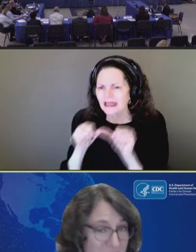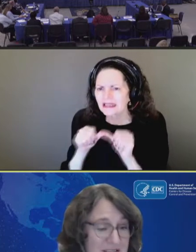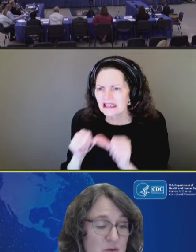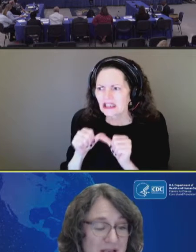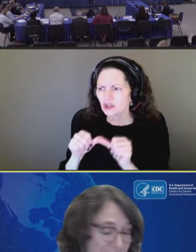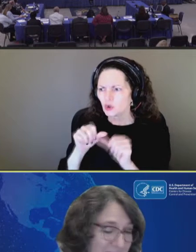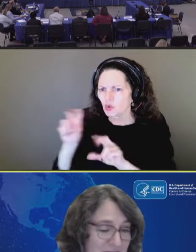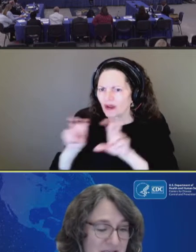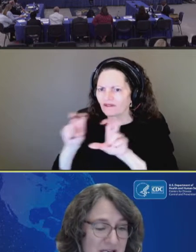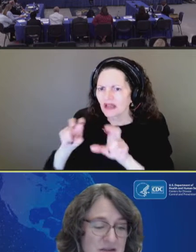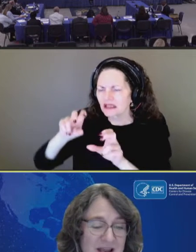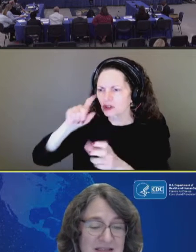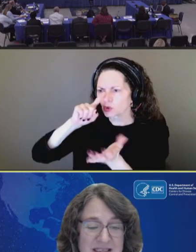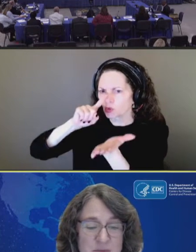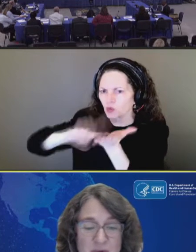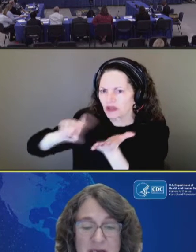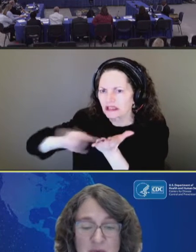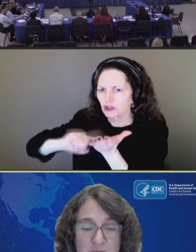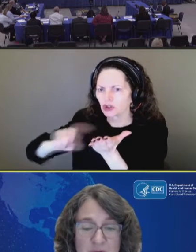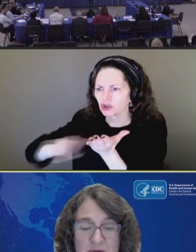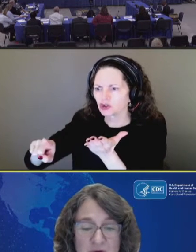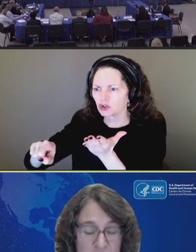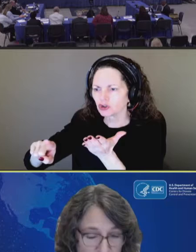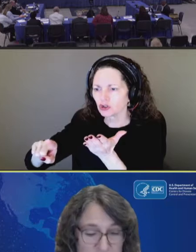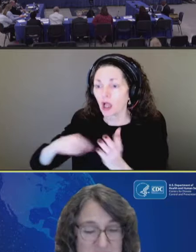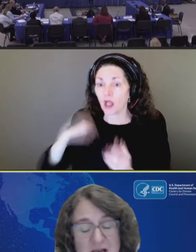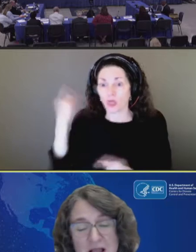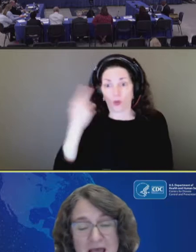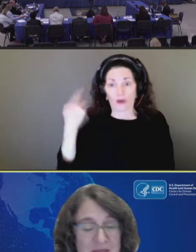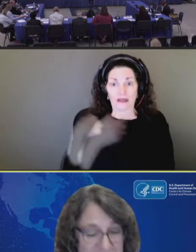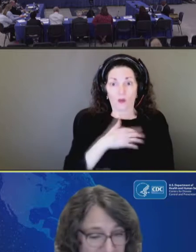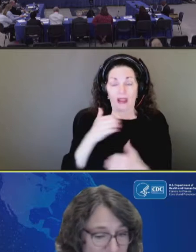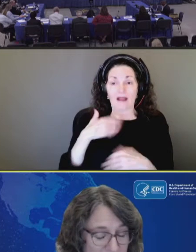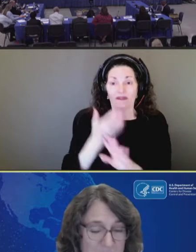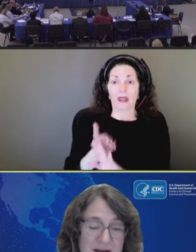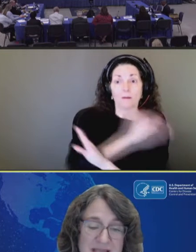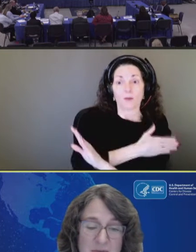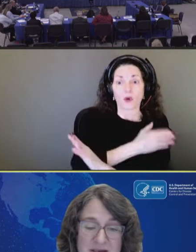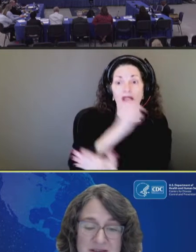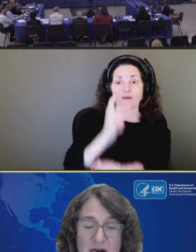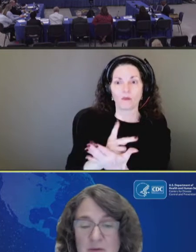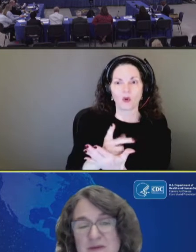the reason we had JYNNEOS vaccine pre-approved for use at the time the mpox outbreak started